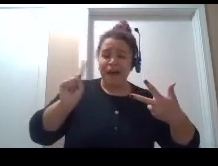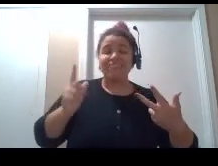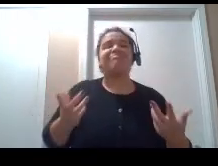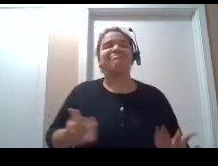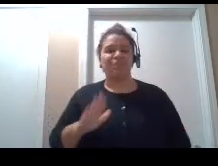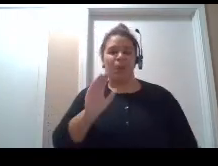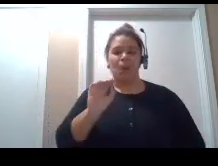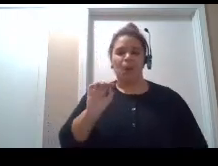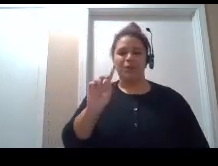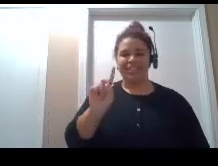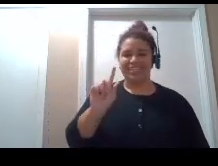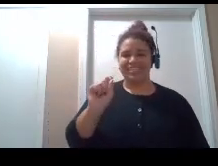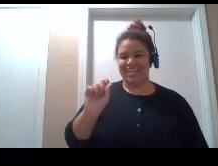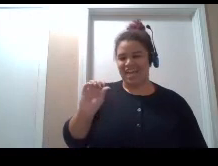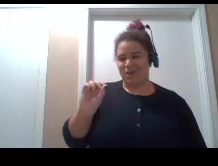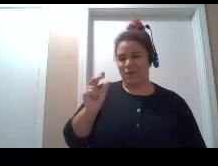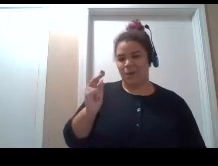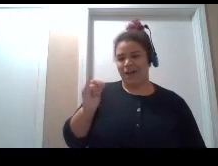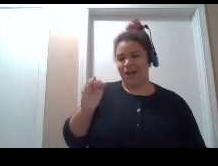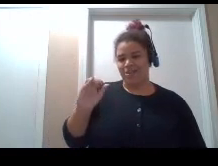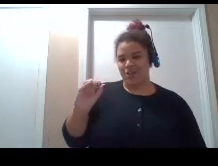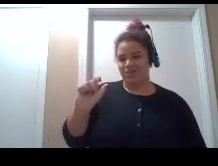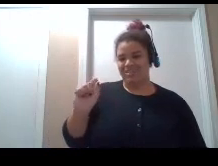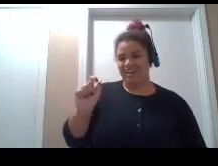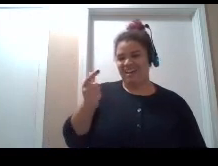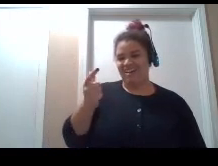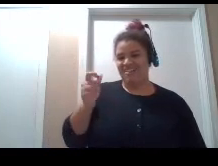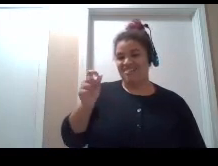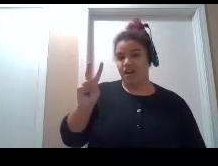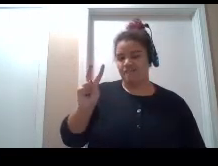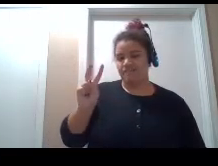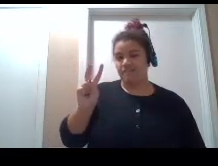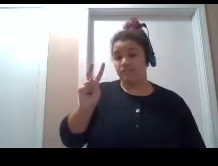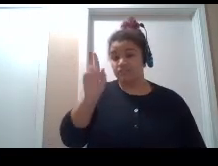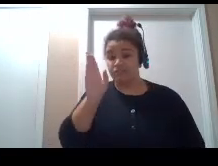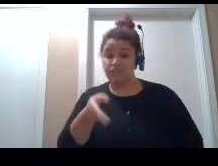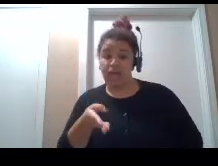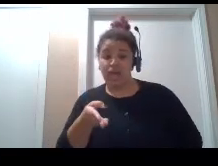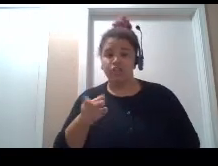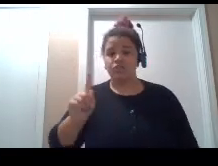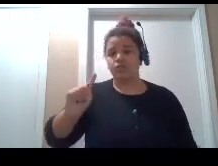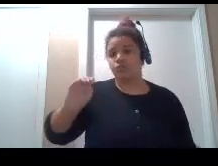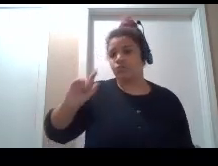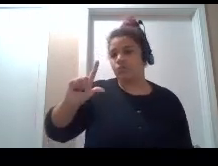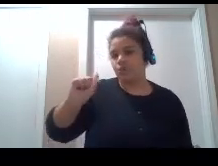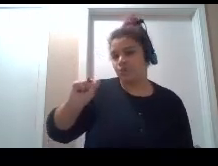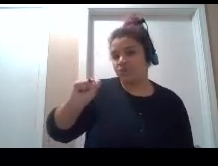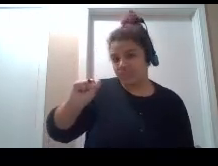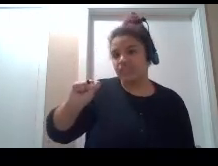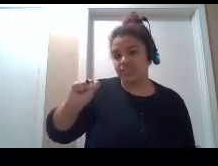at OOD.Ohio.Gov/Tools